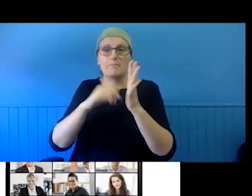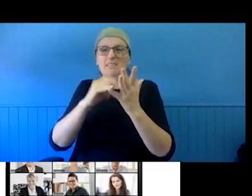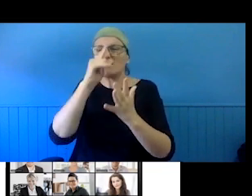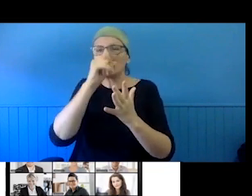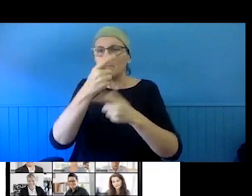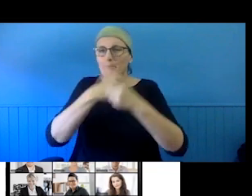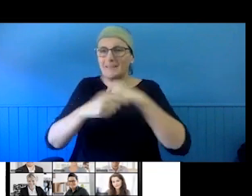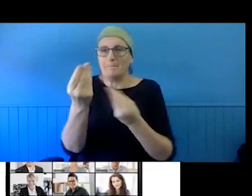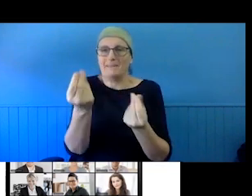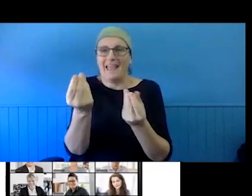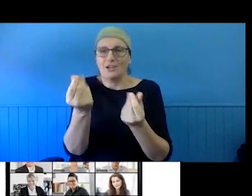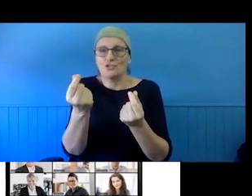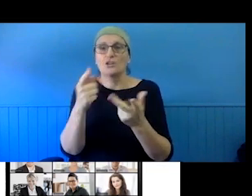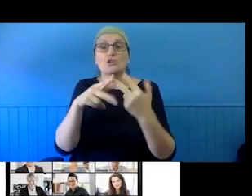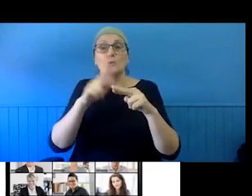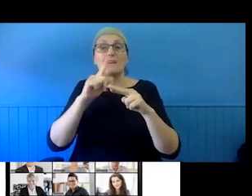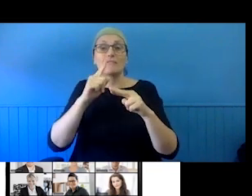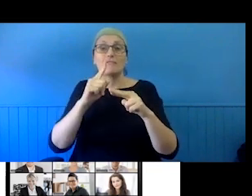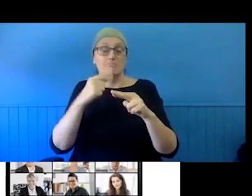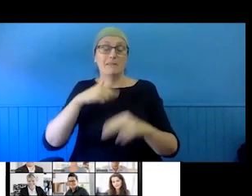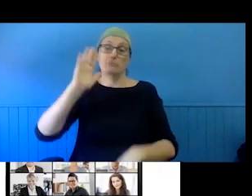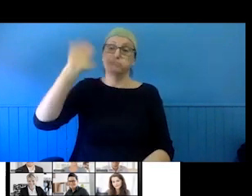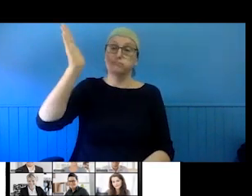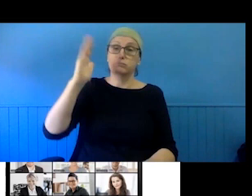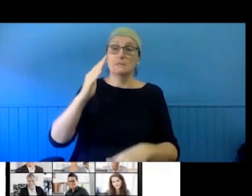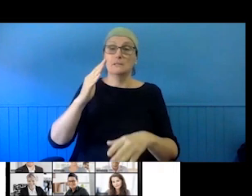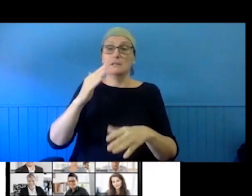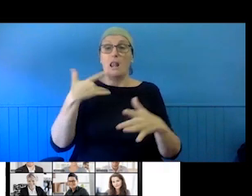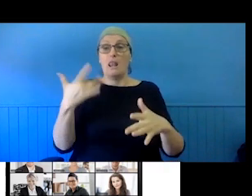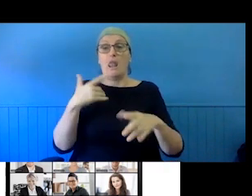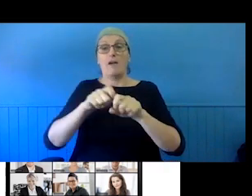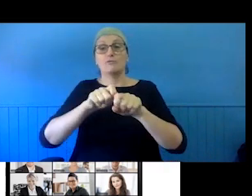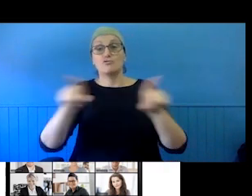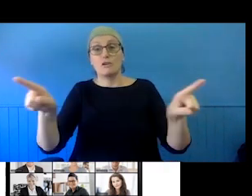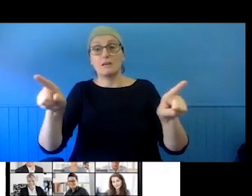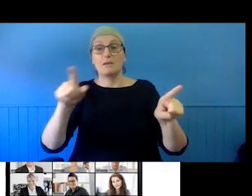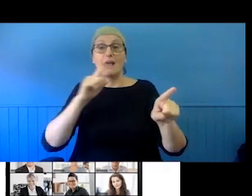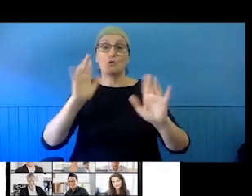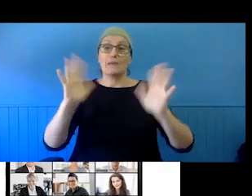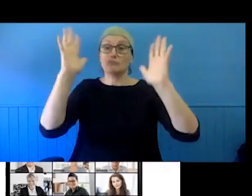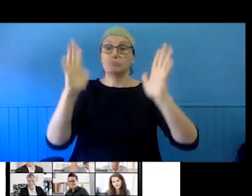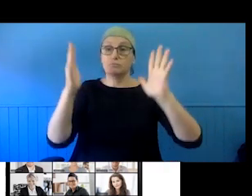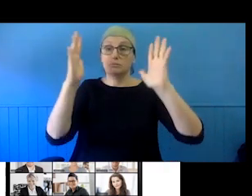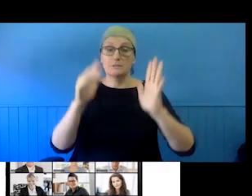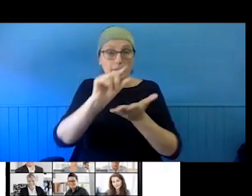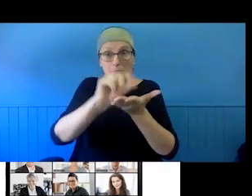a "Cheers!" I will collect a microtransaction for that - it might only be a few cents, but the idea is that they add up. If somebody